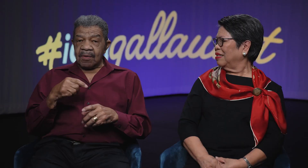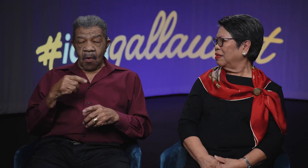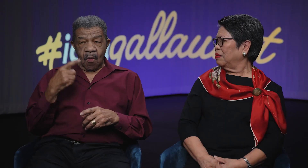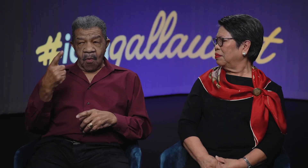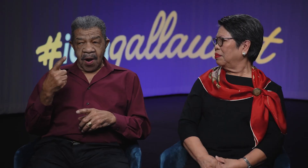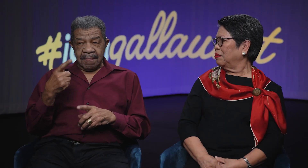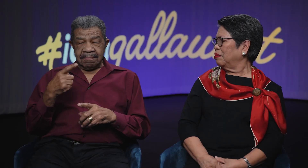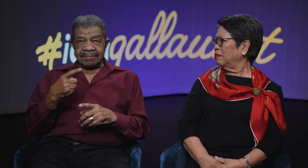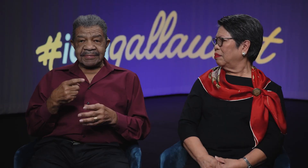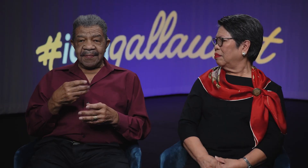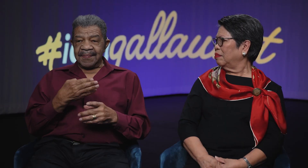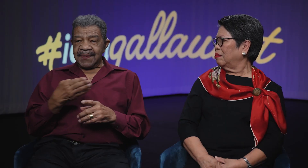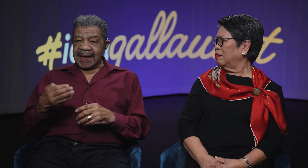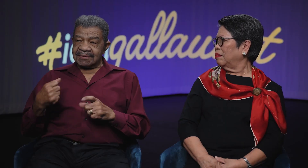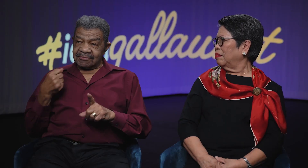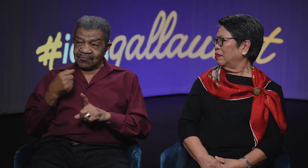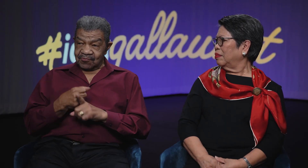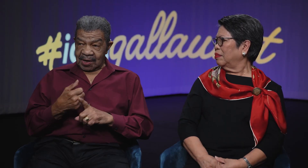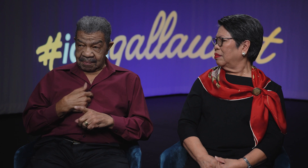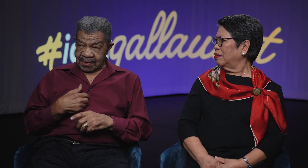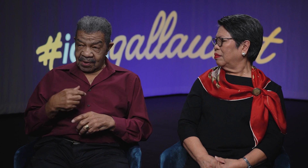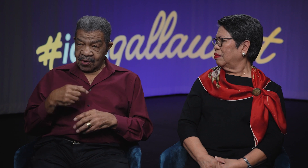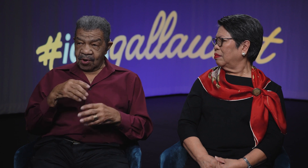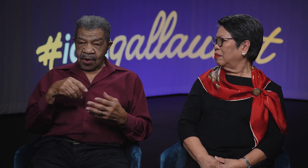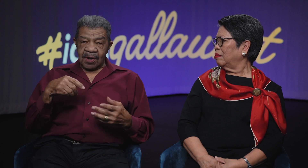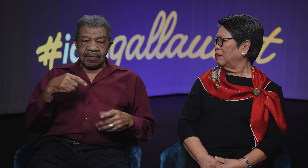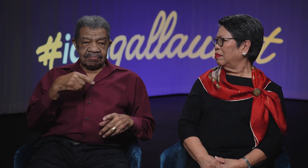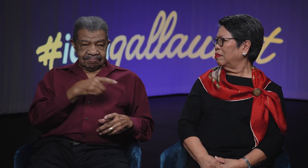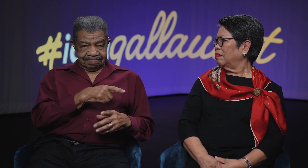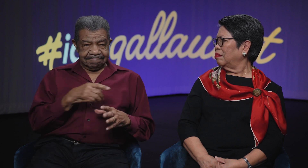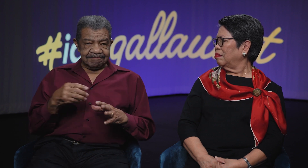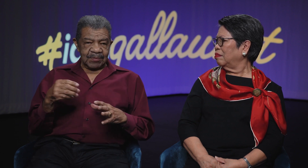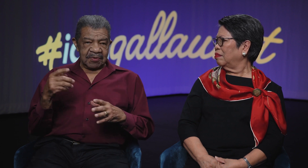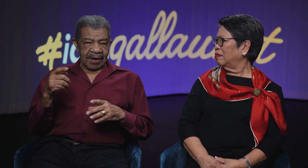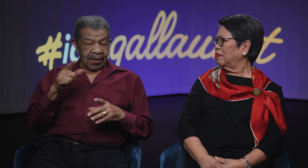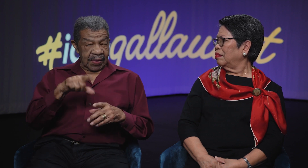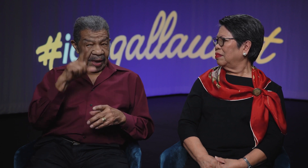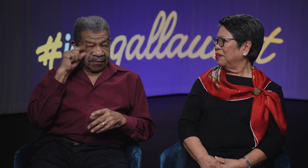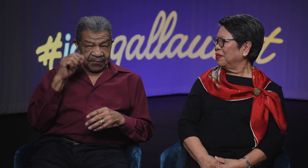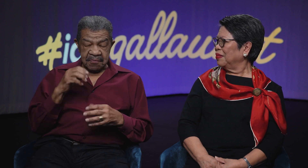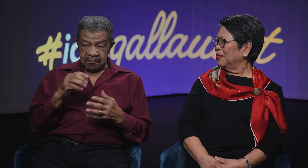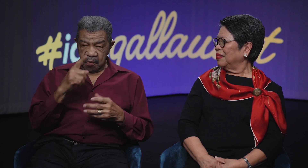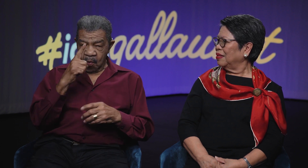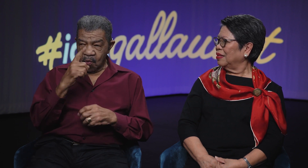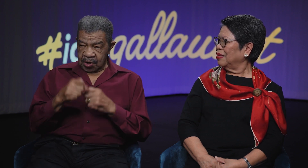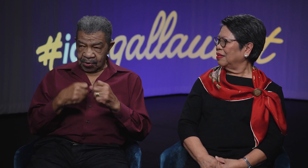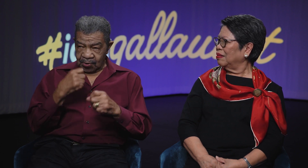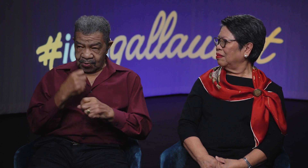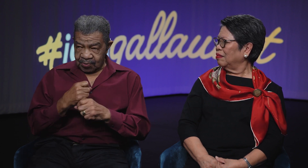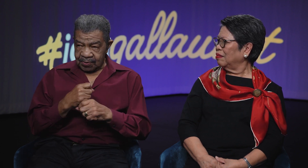One thing that struck me was that she was at Gallaudet for one year.